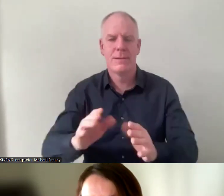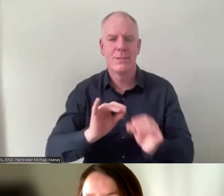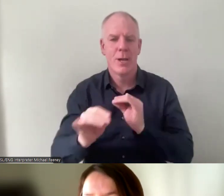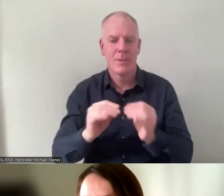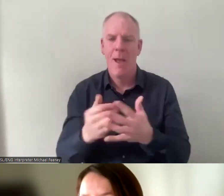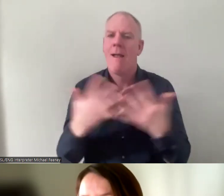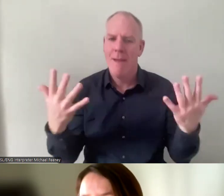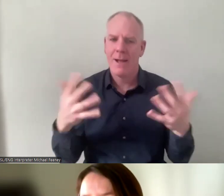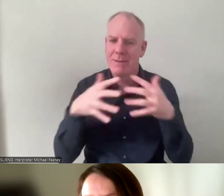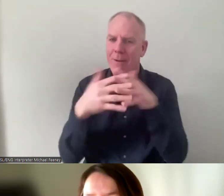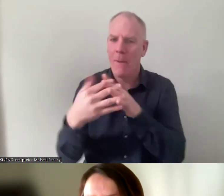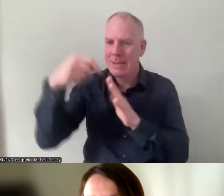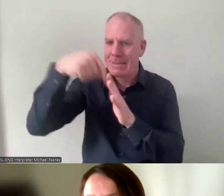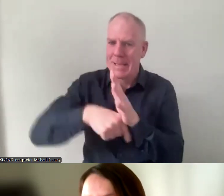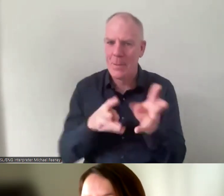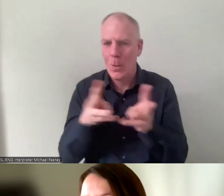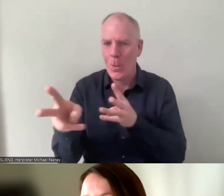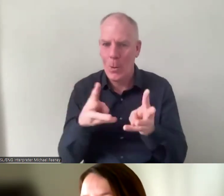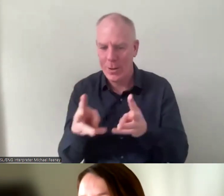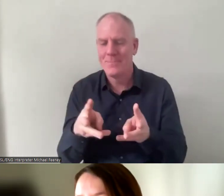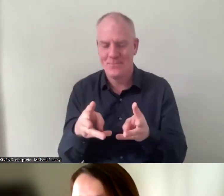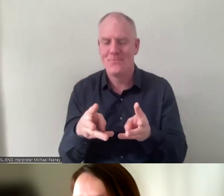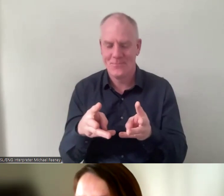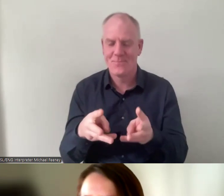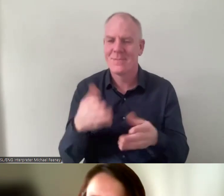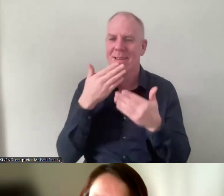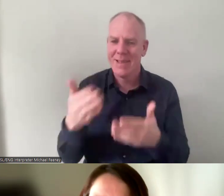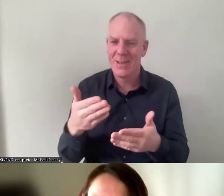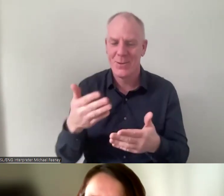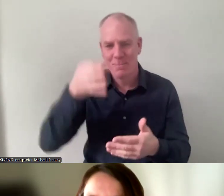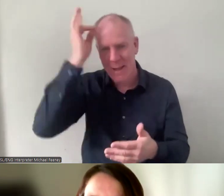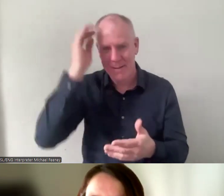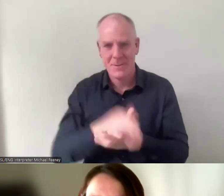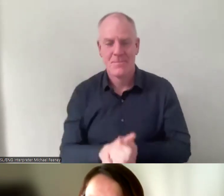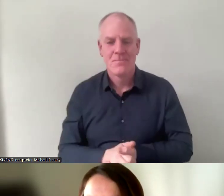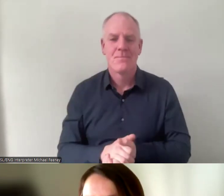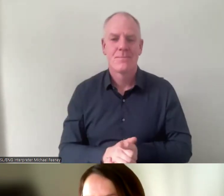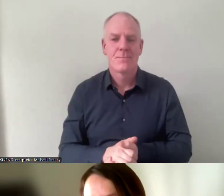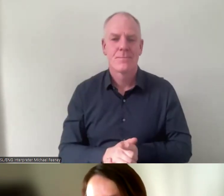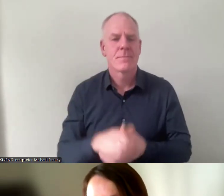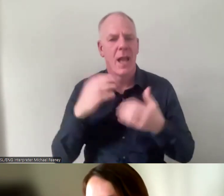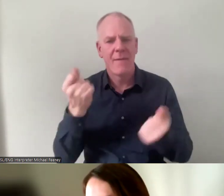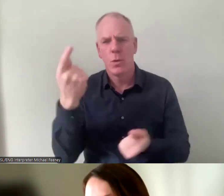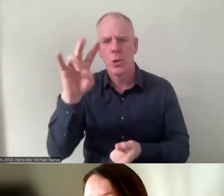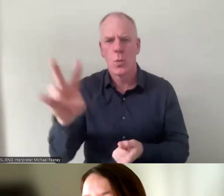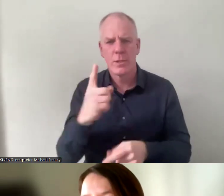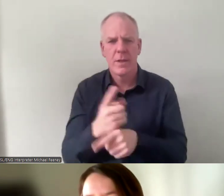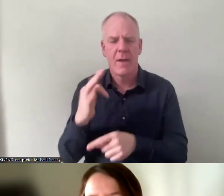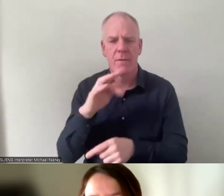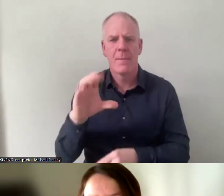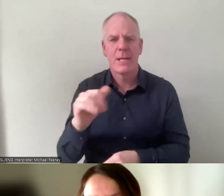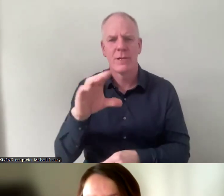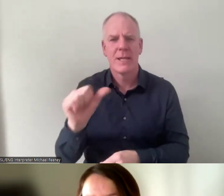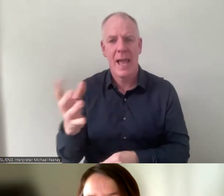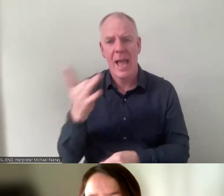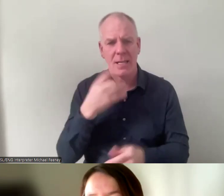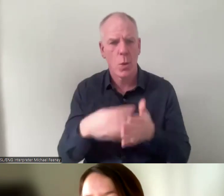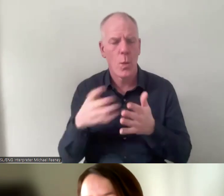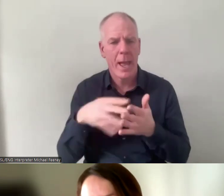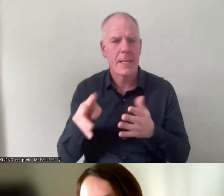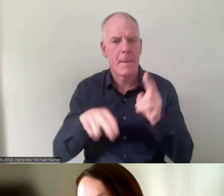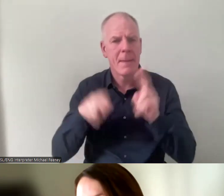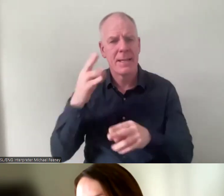complex terms. So thank you so much, Michael for that. We did have a question earlier from Petrina, who was asking when the painting was last on display? I know that's